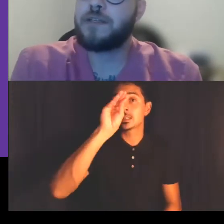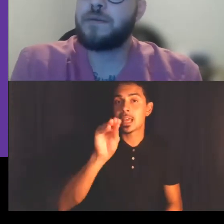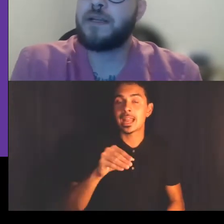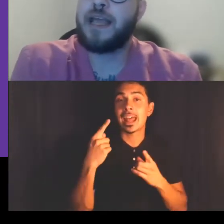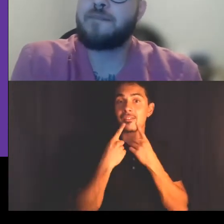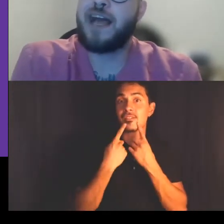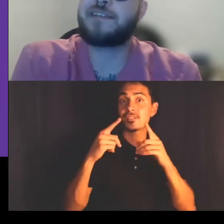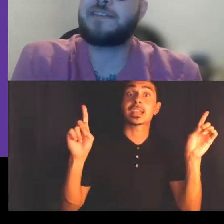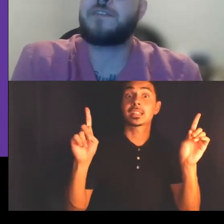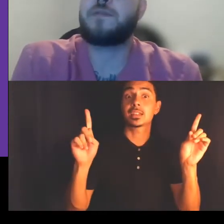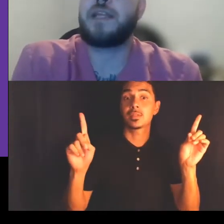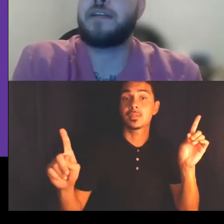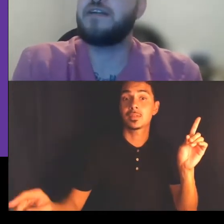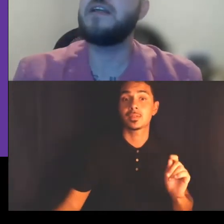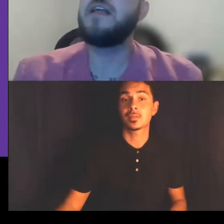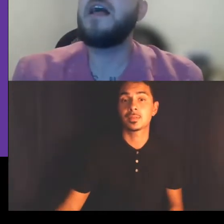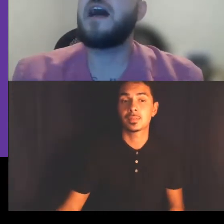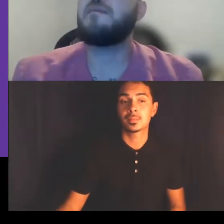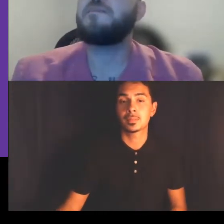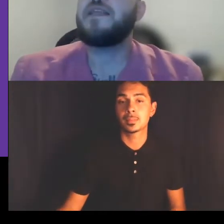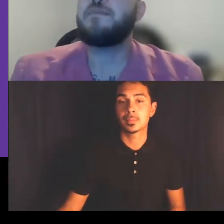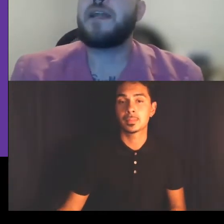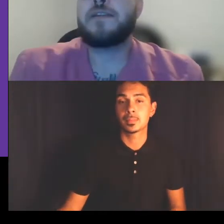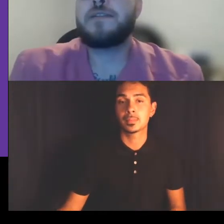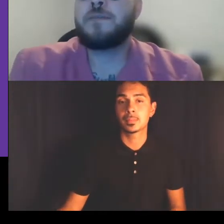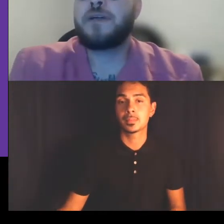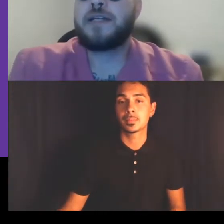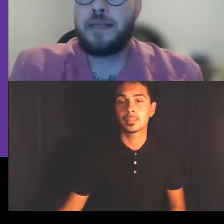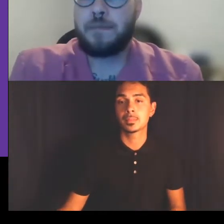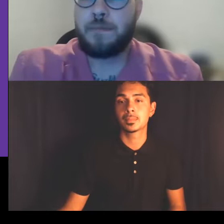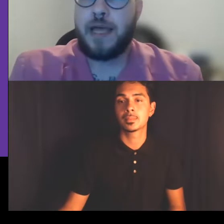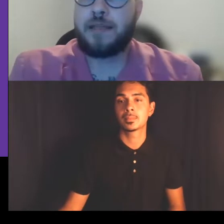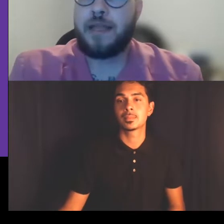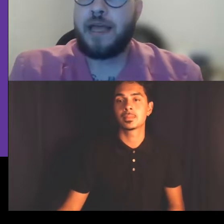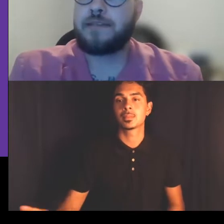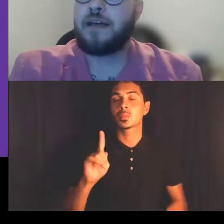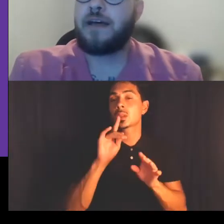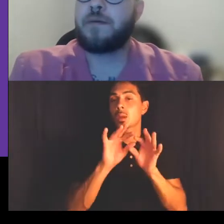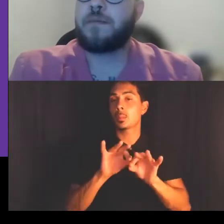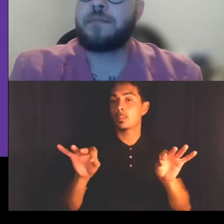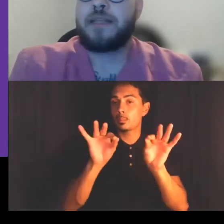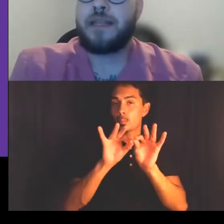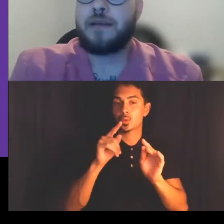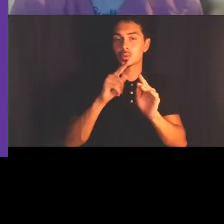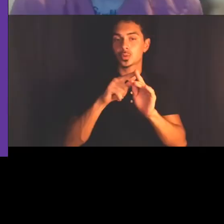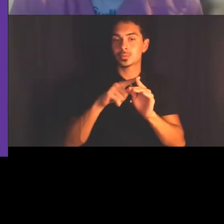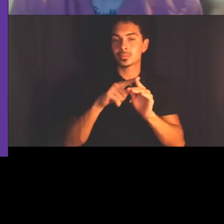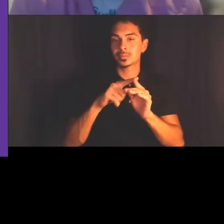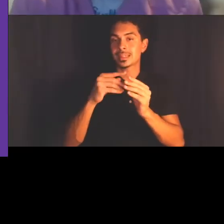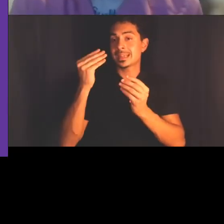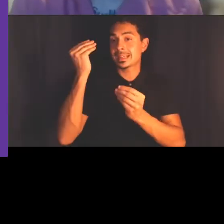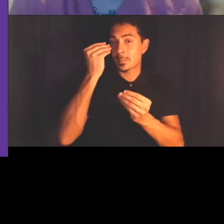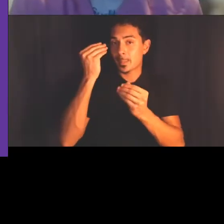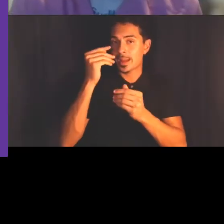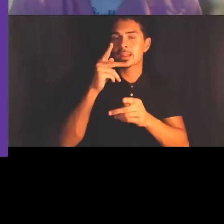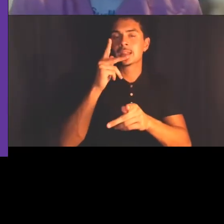for you all to have access to later, but also important to keep in mind that when we think about all these options,